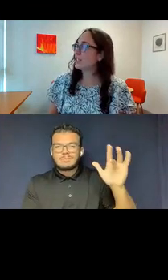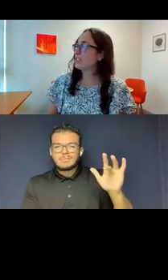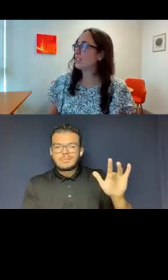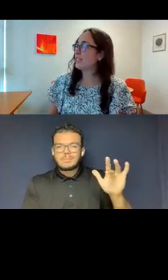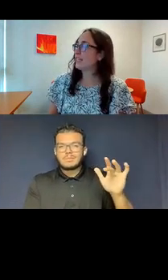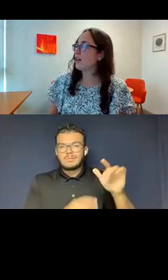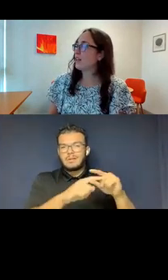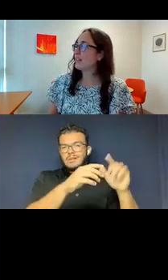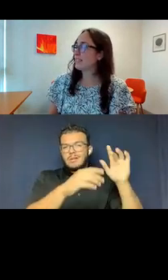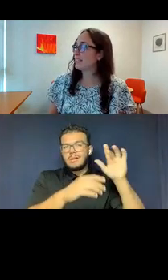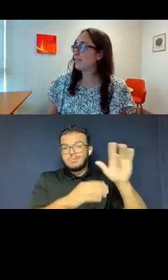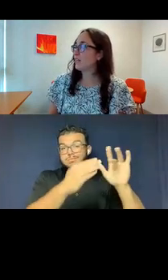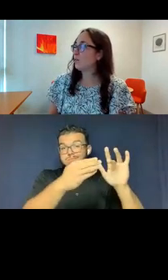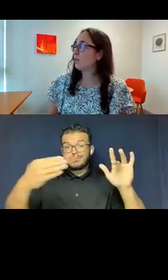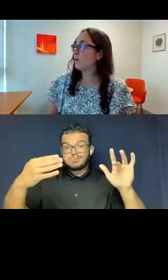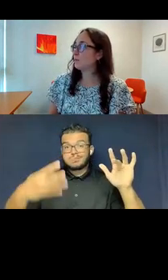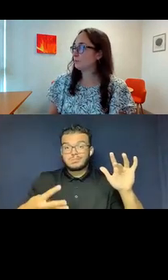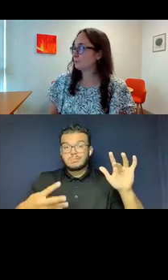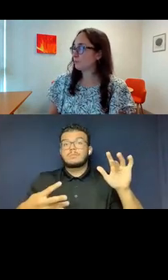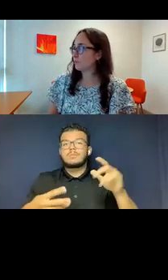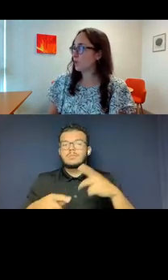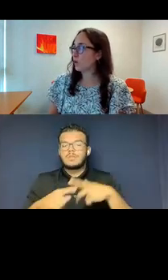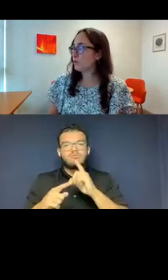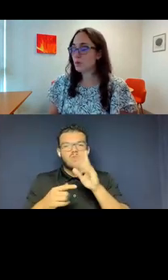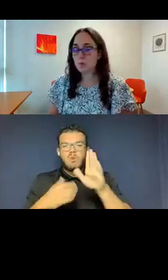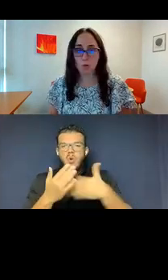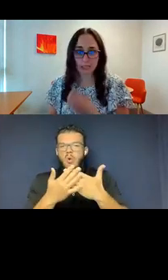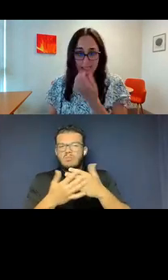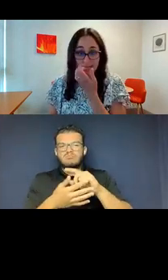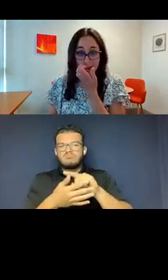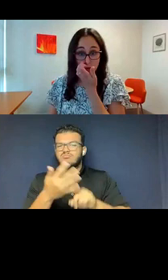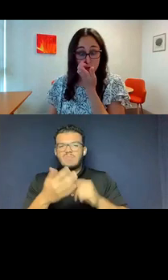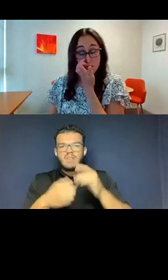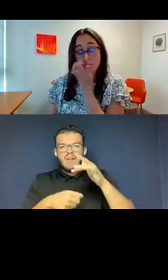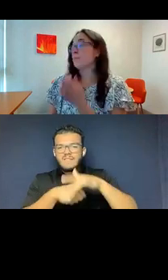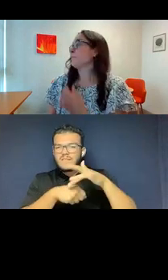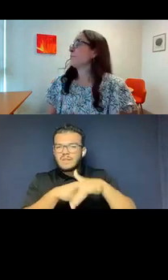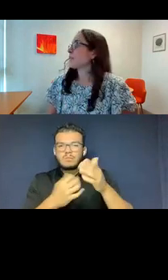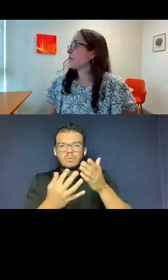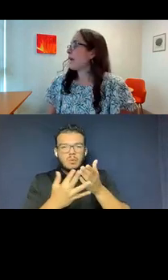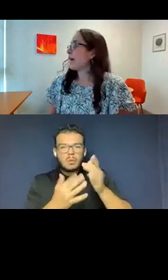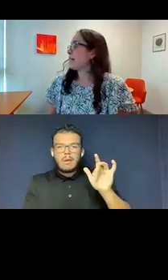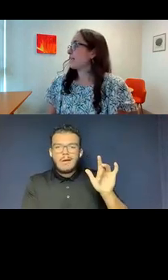But additionally, all of it is available through scrolling down.